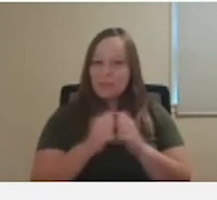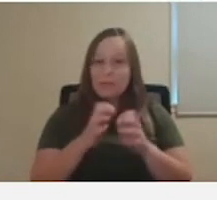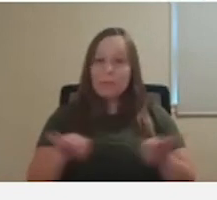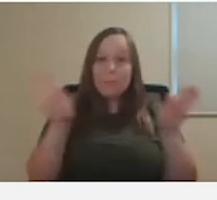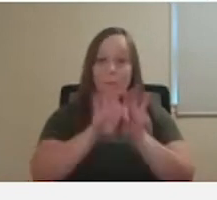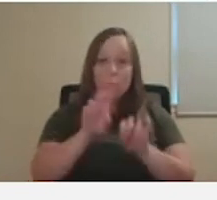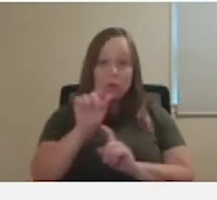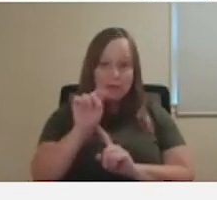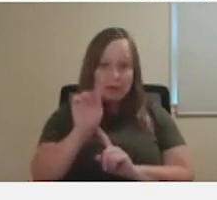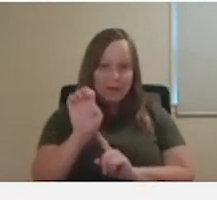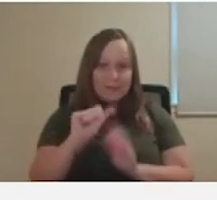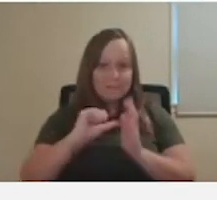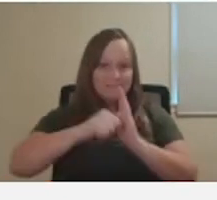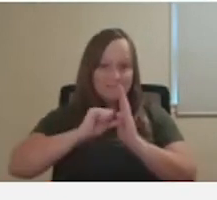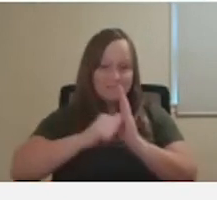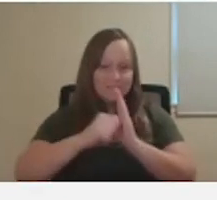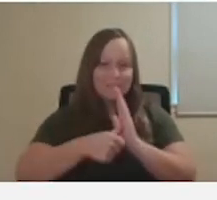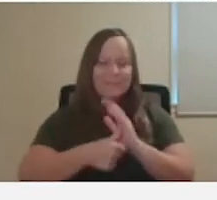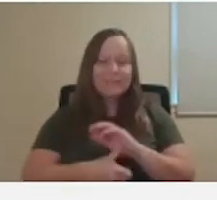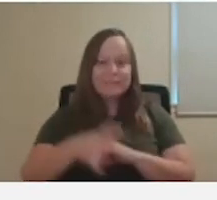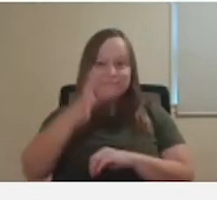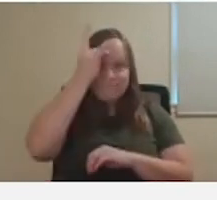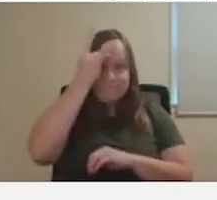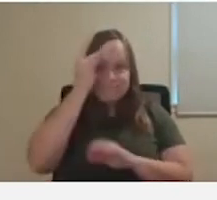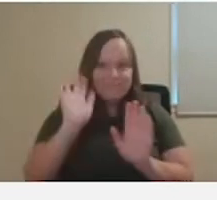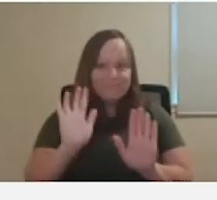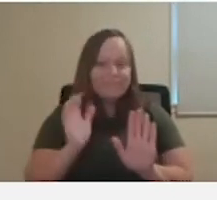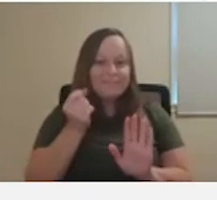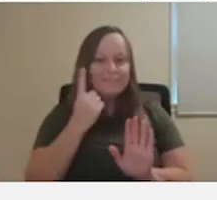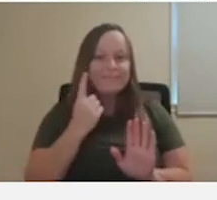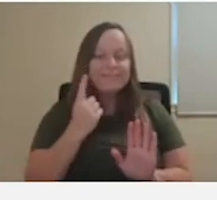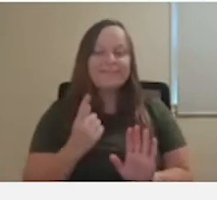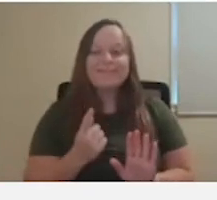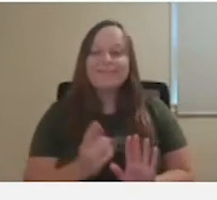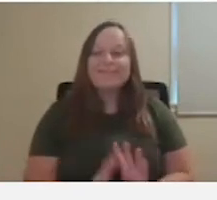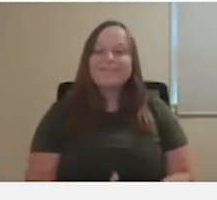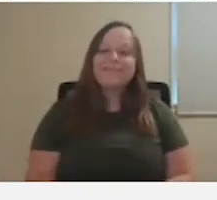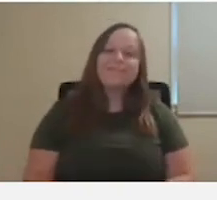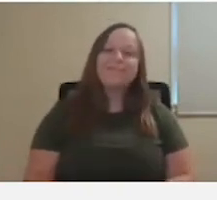So hopefully, this is what sticks in everyone's mind.